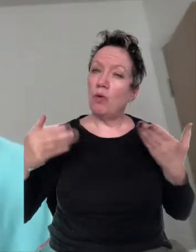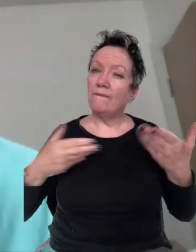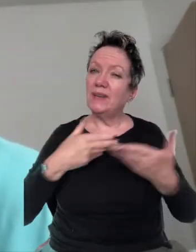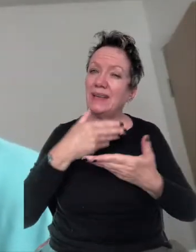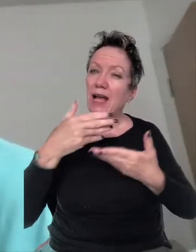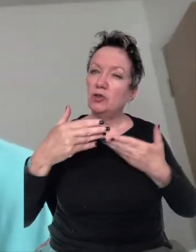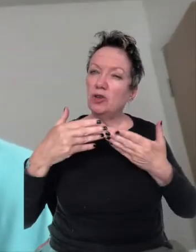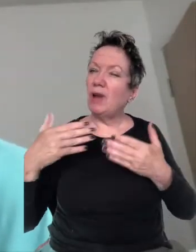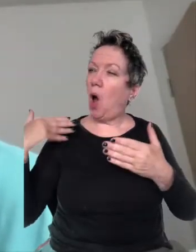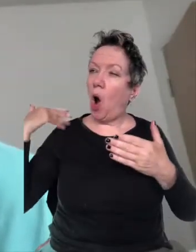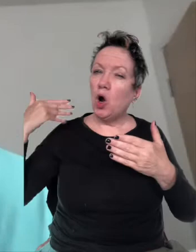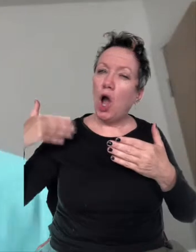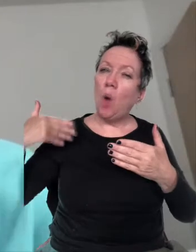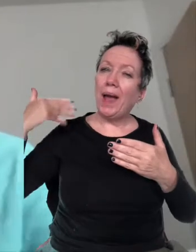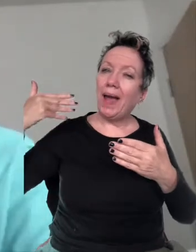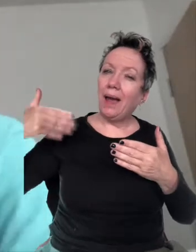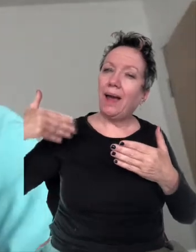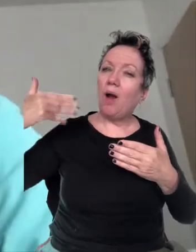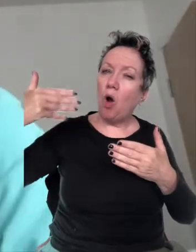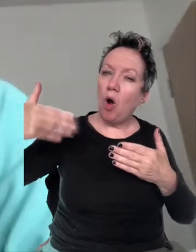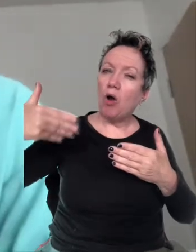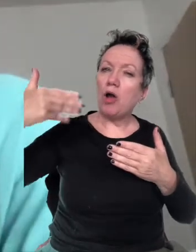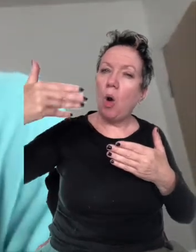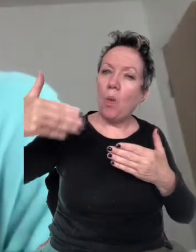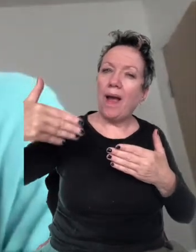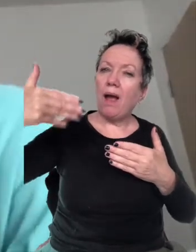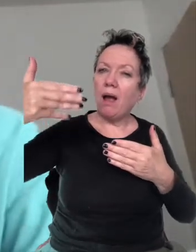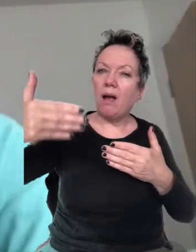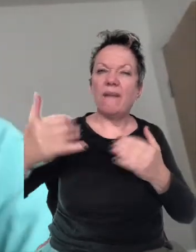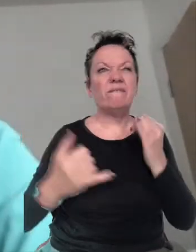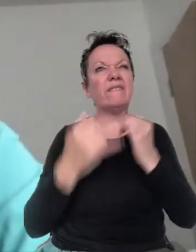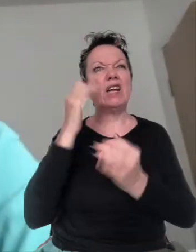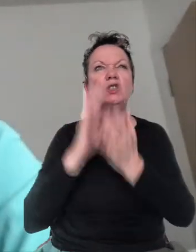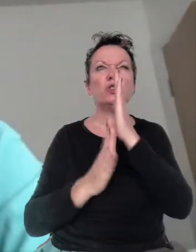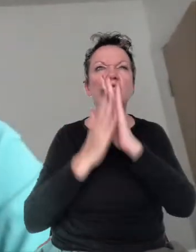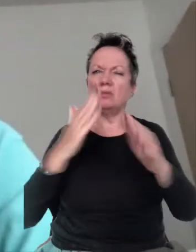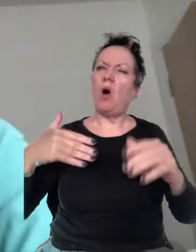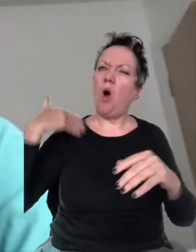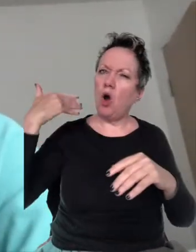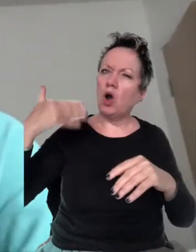thoughts, conversations, debates, arguments that have been going on